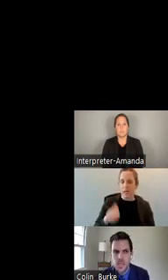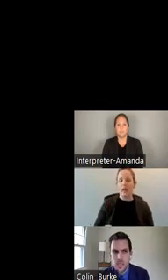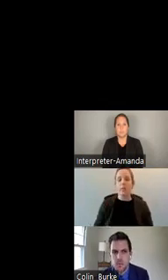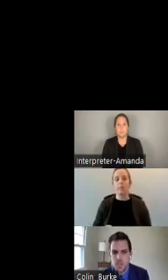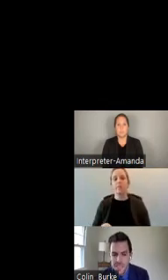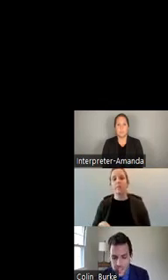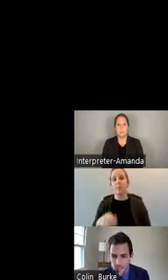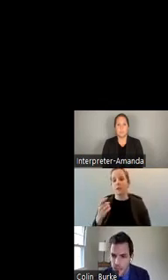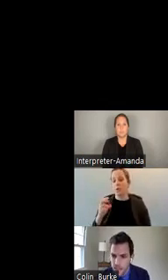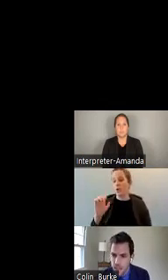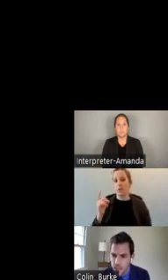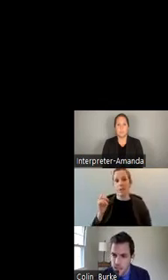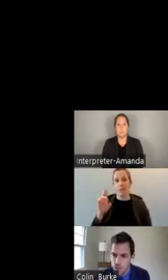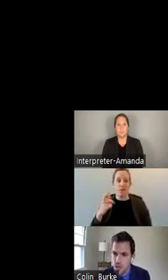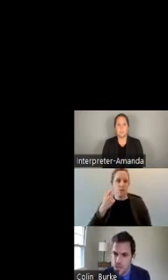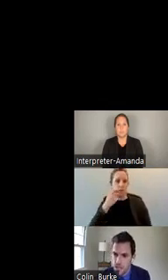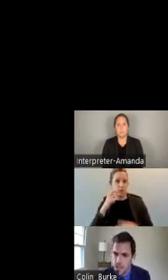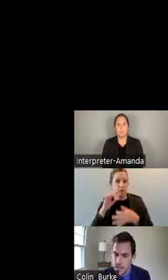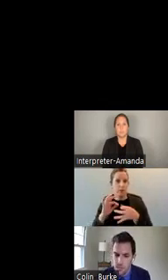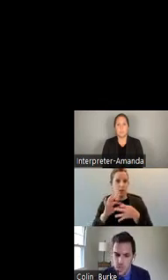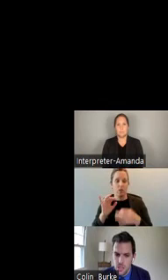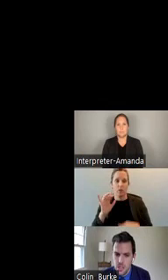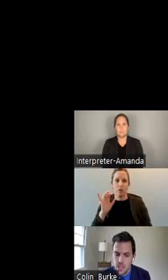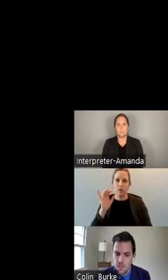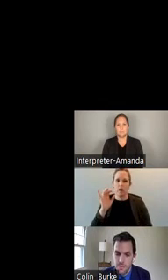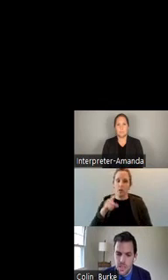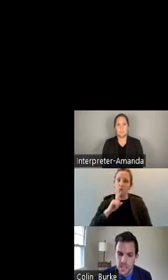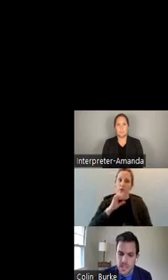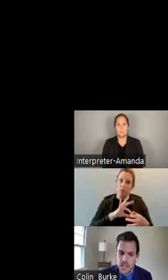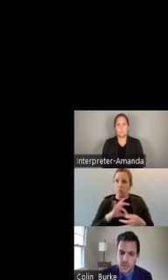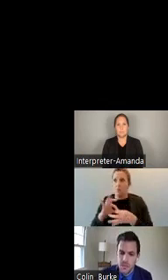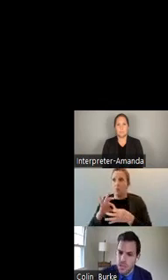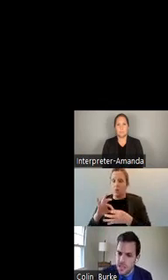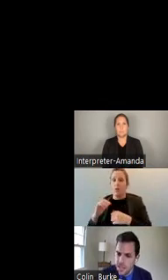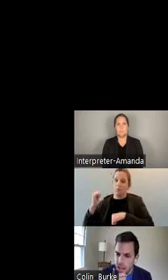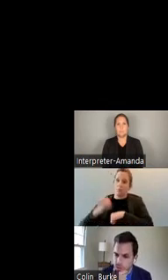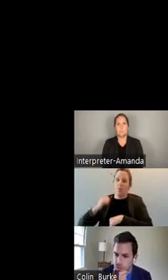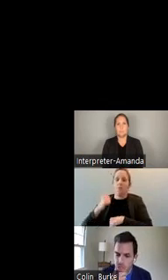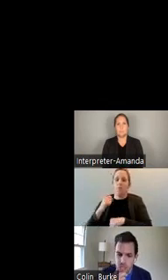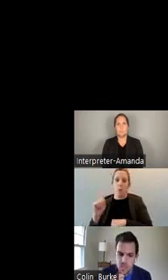really solidified in in training at MGH and some of the community Psychiatry rotations